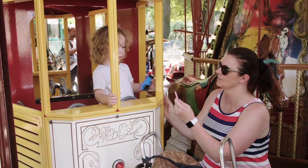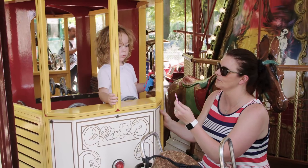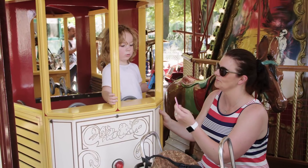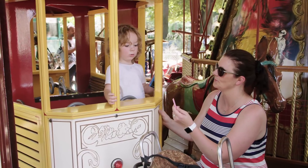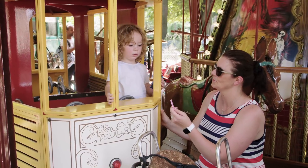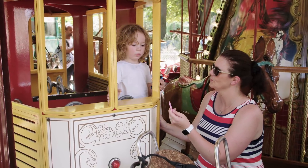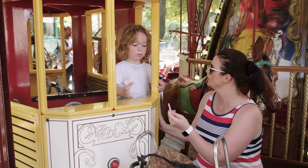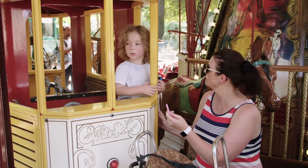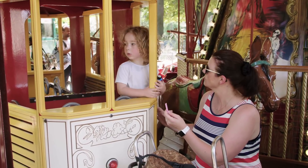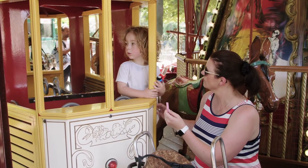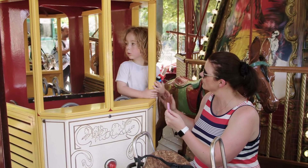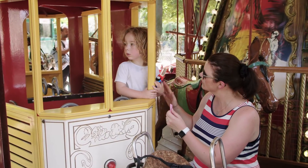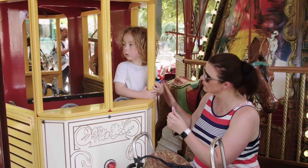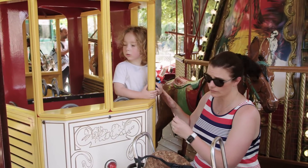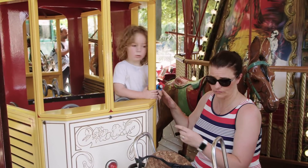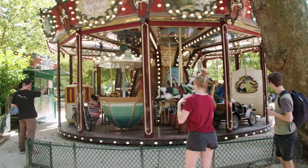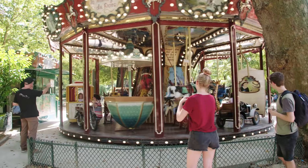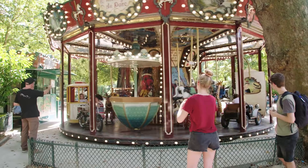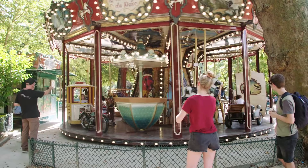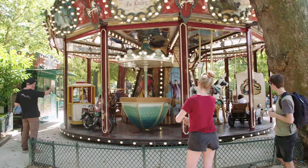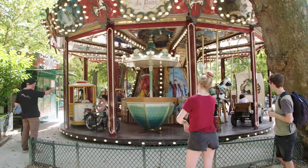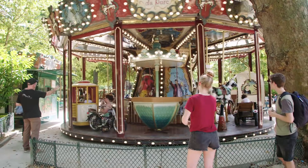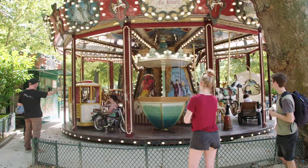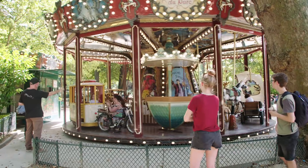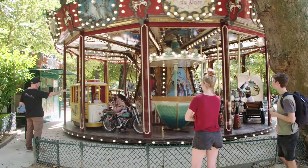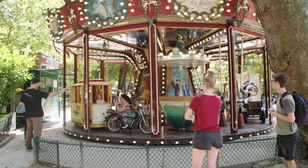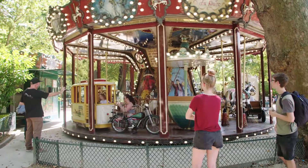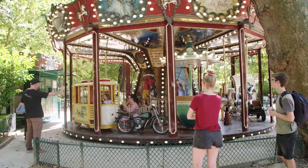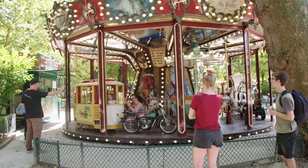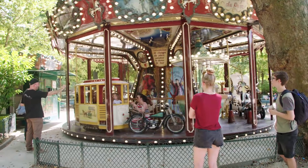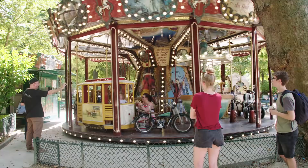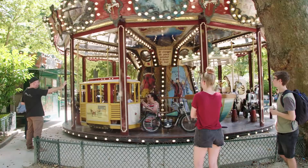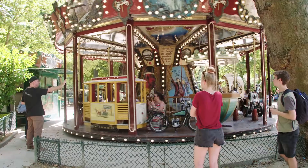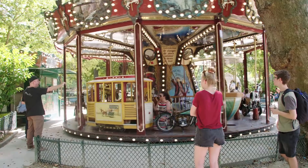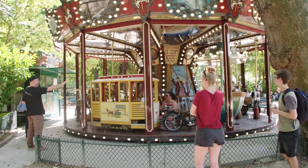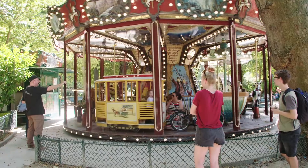And in New Zealand, you're offered bilateral cochlear implants for free. We went through a really difficult process.